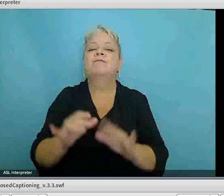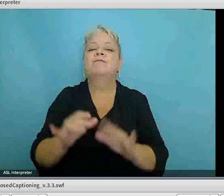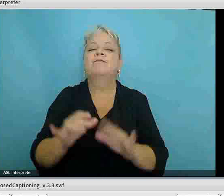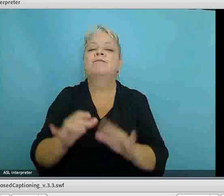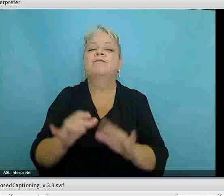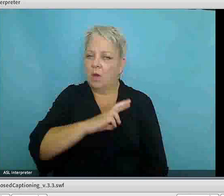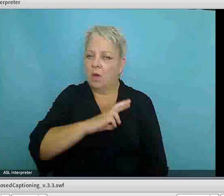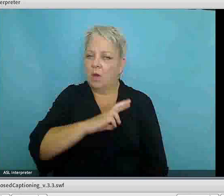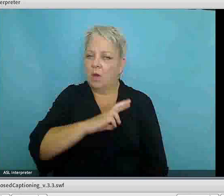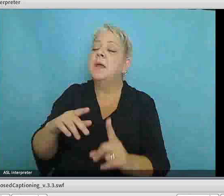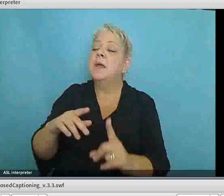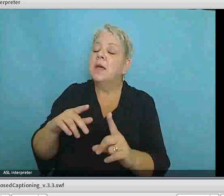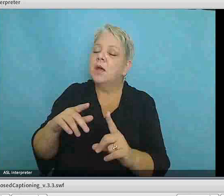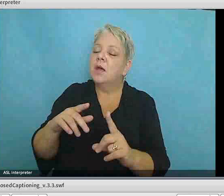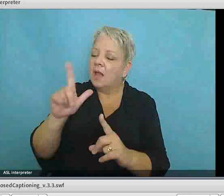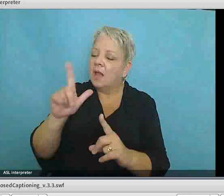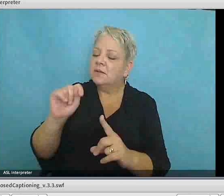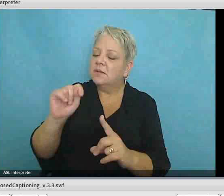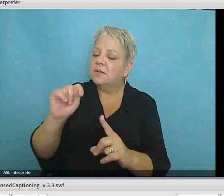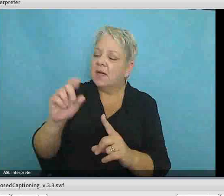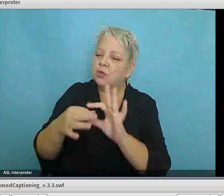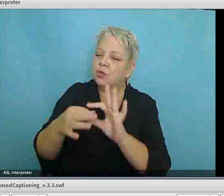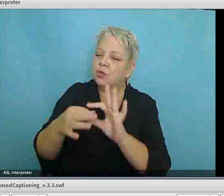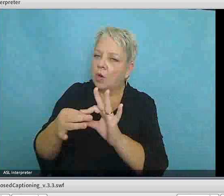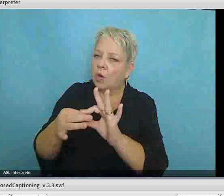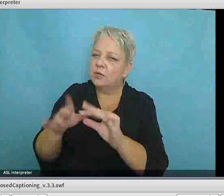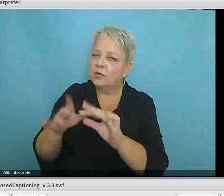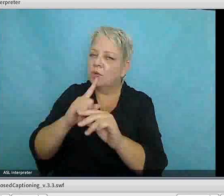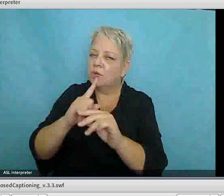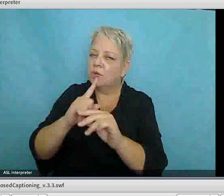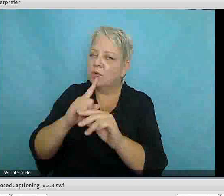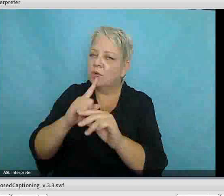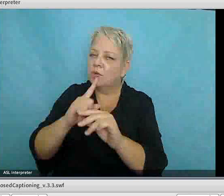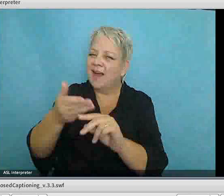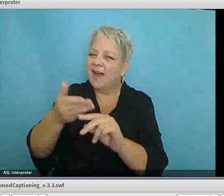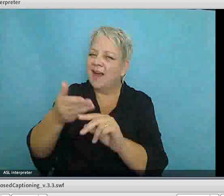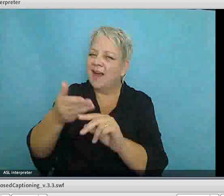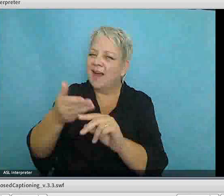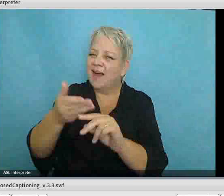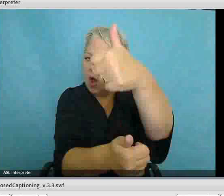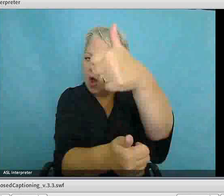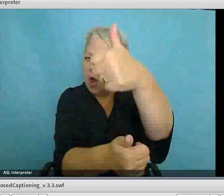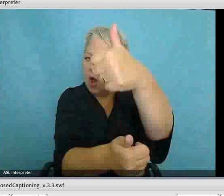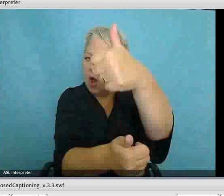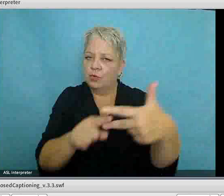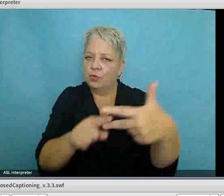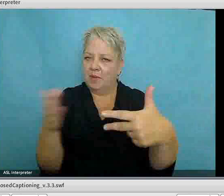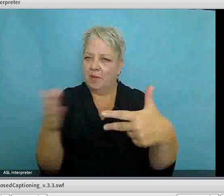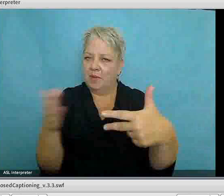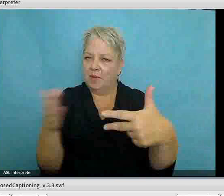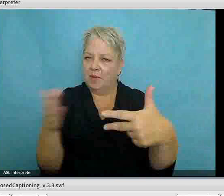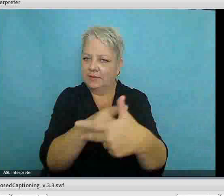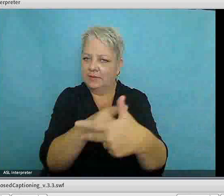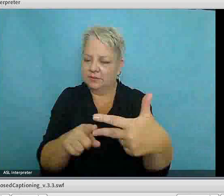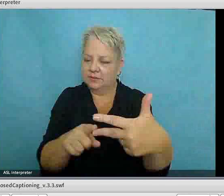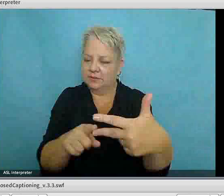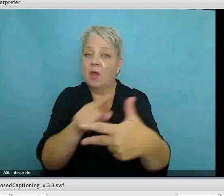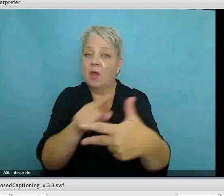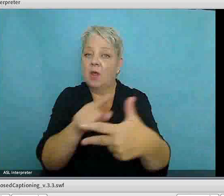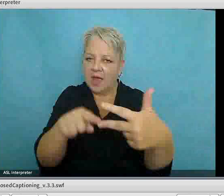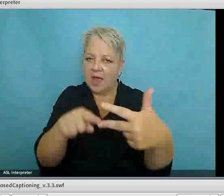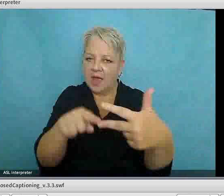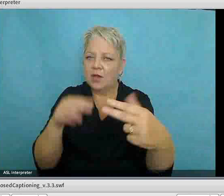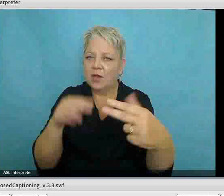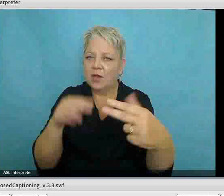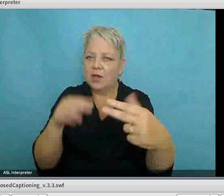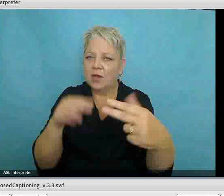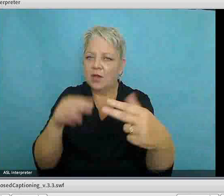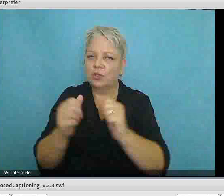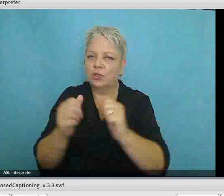plans negotiate with LTS coordinators on the rates of reimbursement.